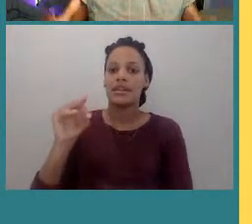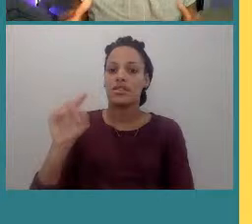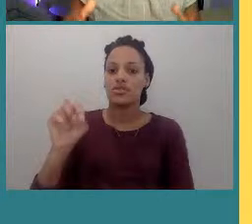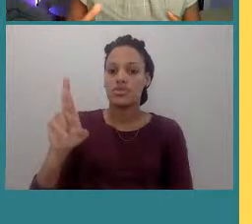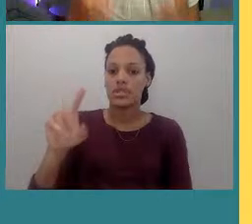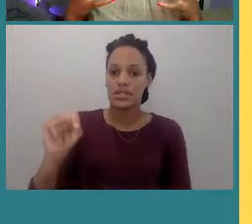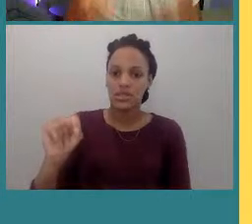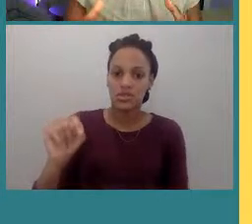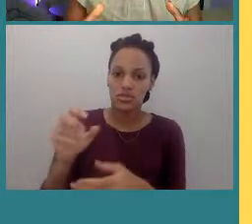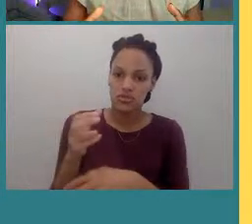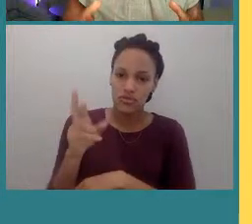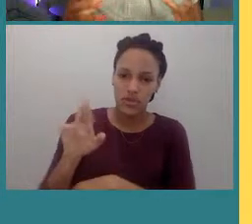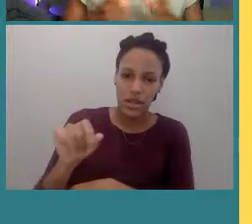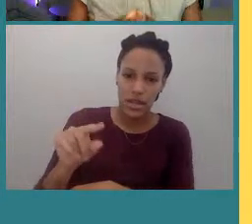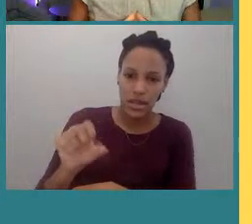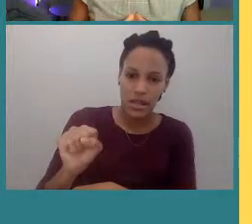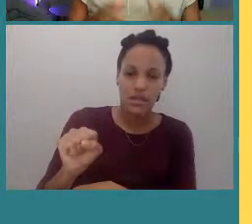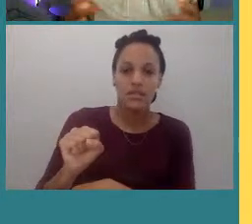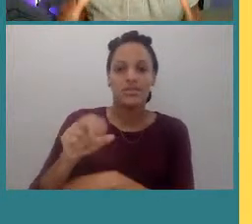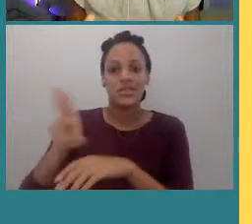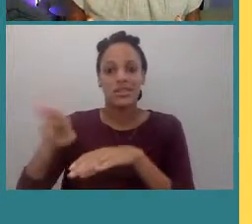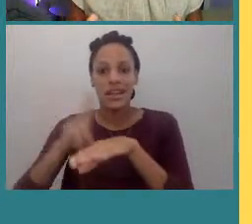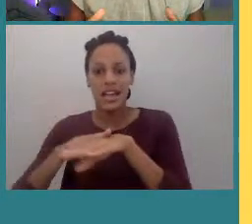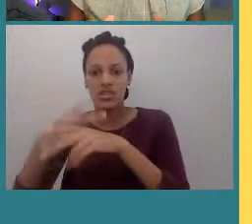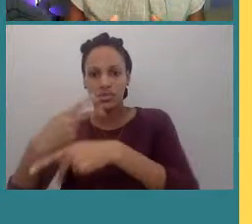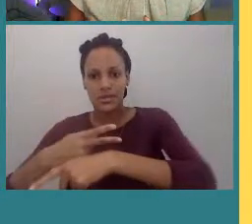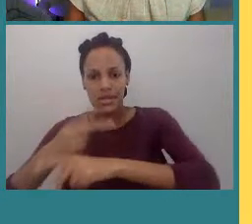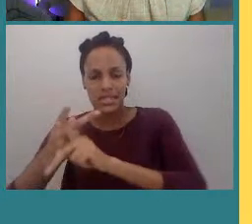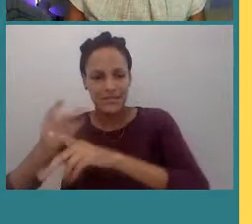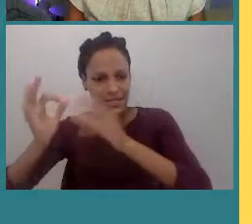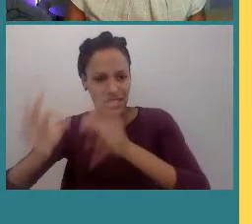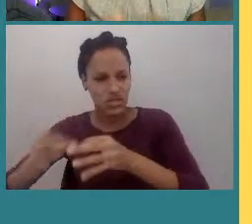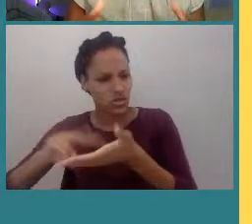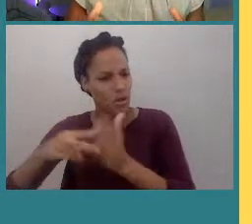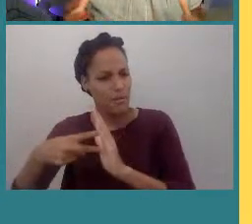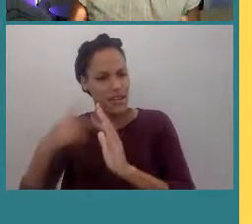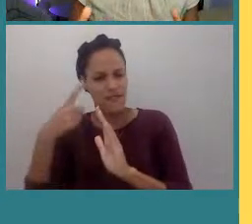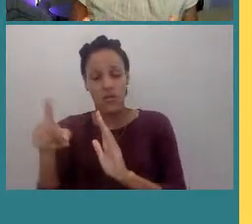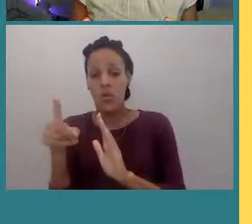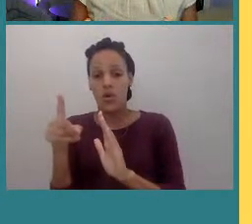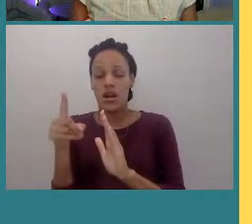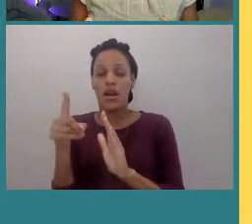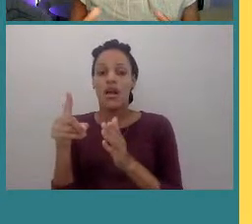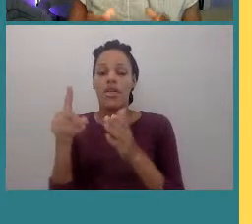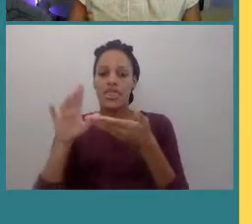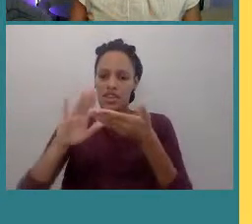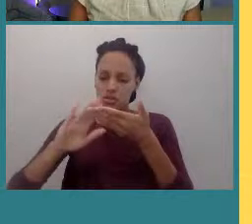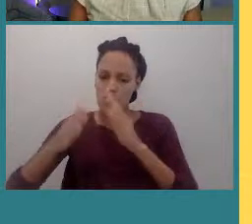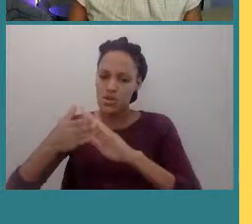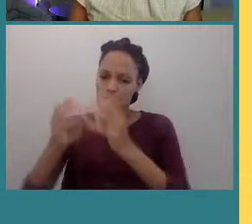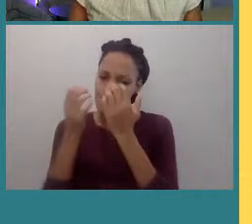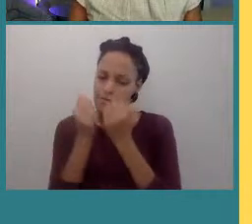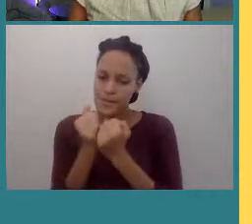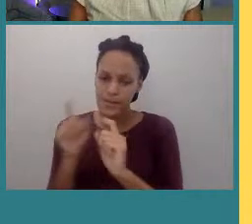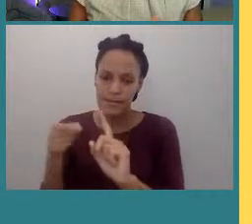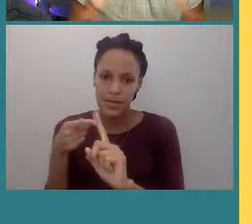What does that mean for the communities that we care about? Well it looks like buying power